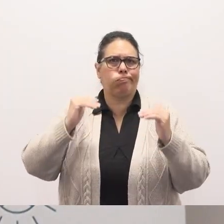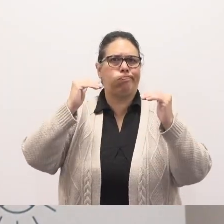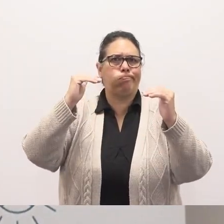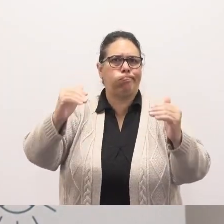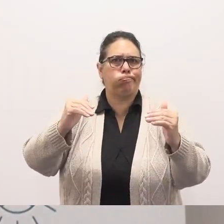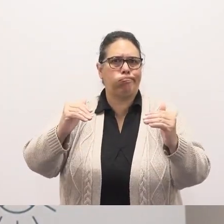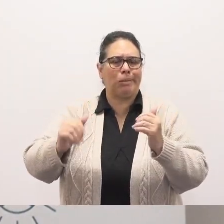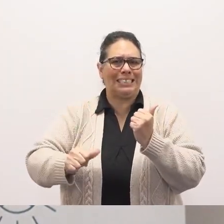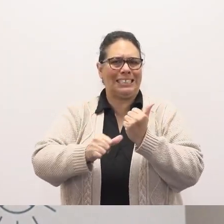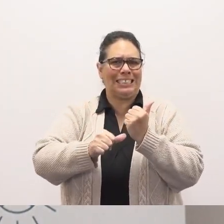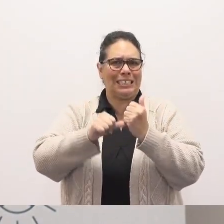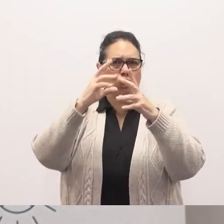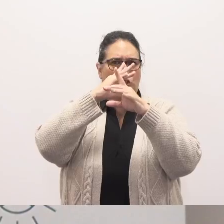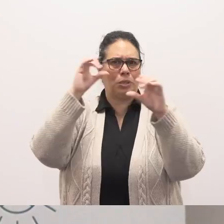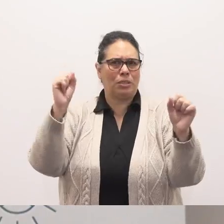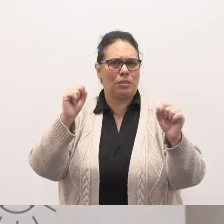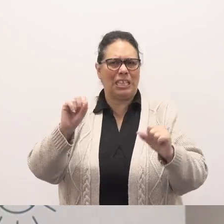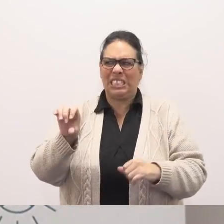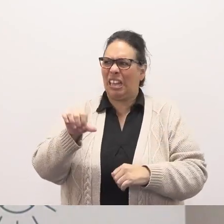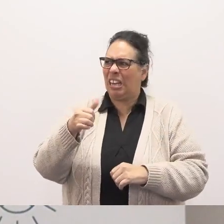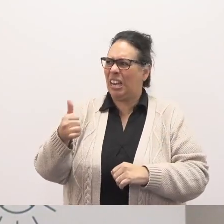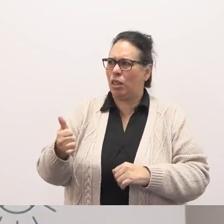Someone can just explain how is that different?